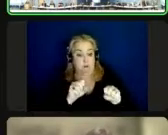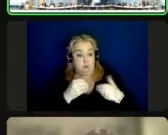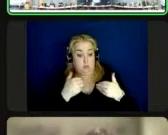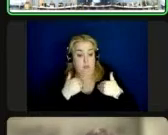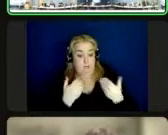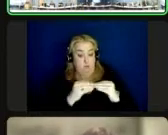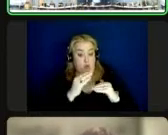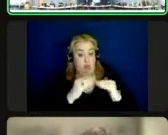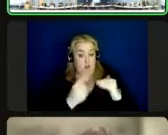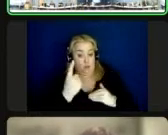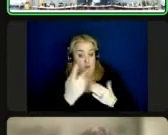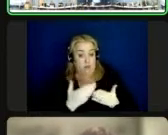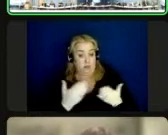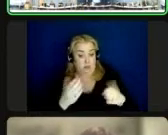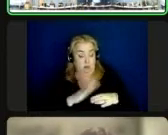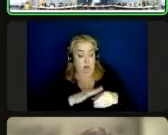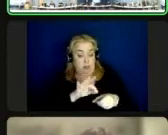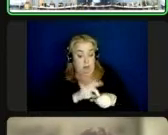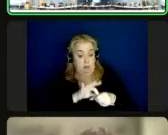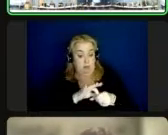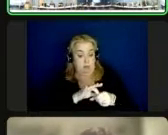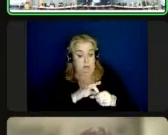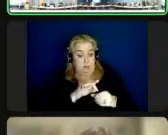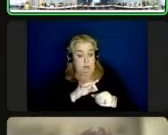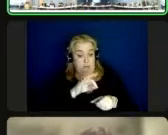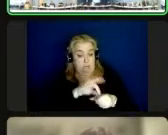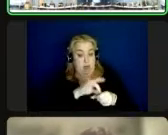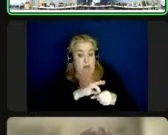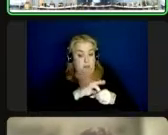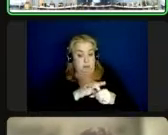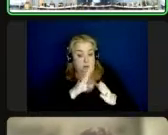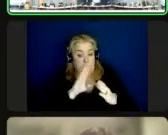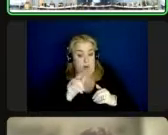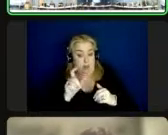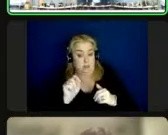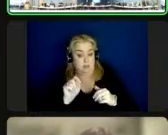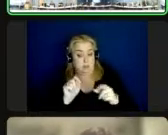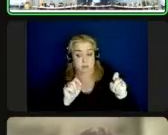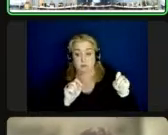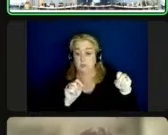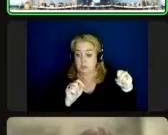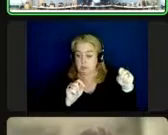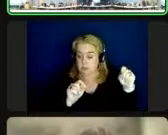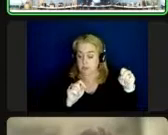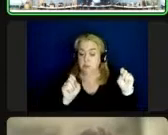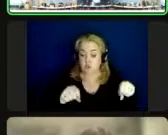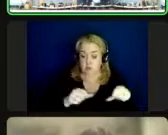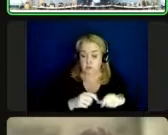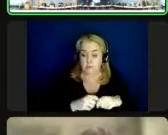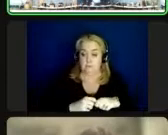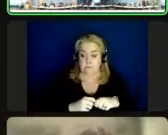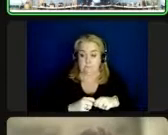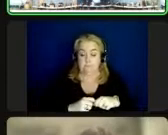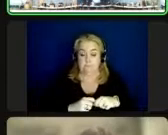NO, THE .